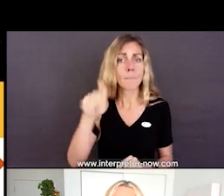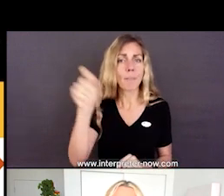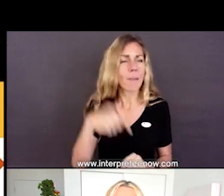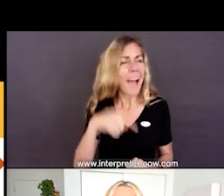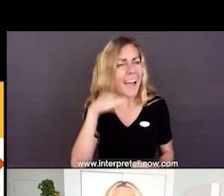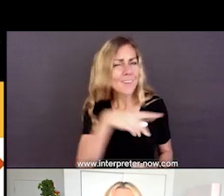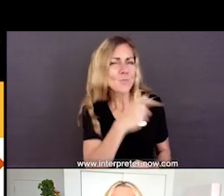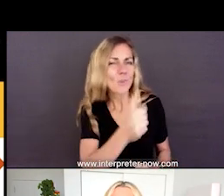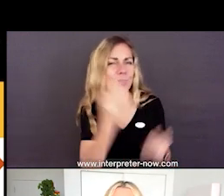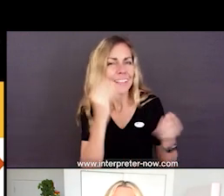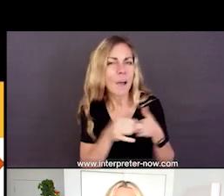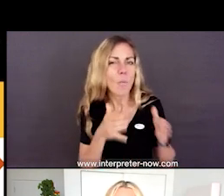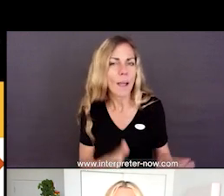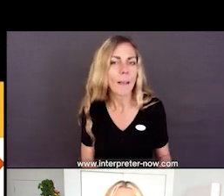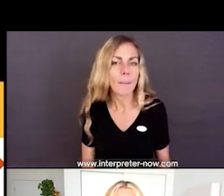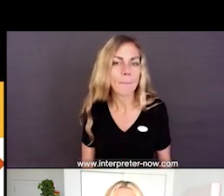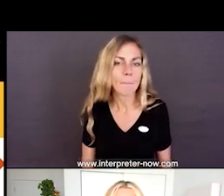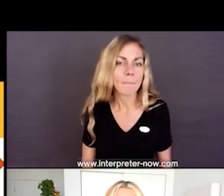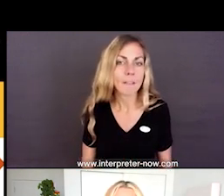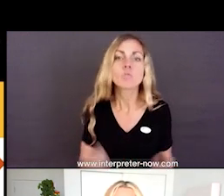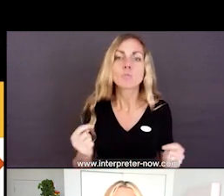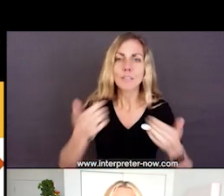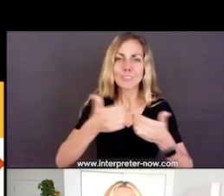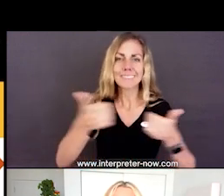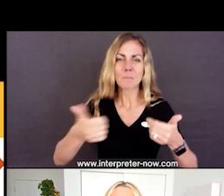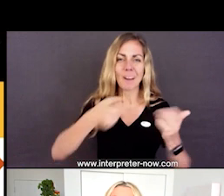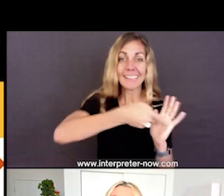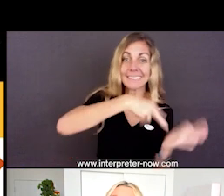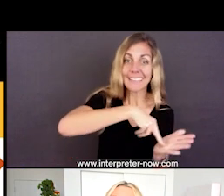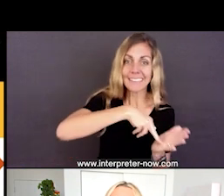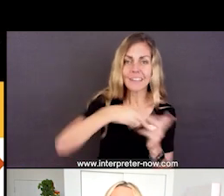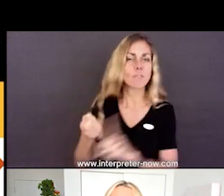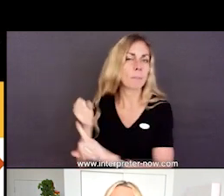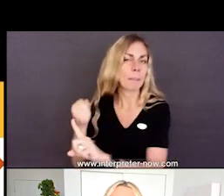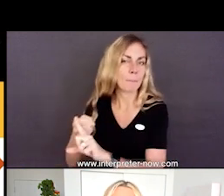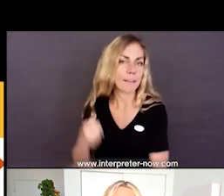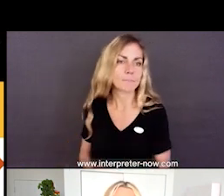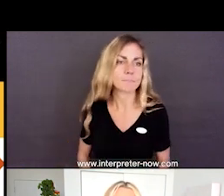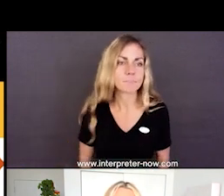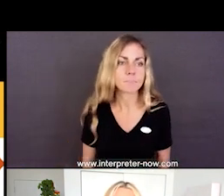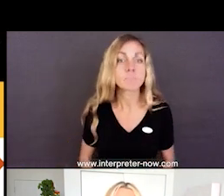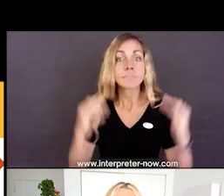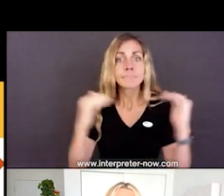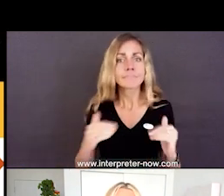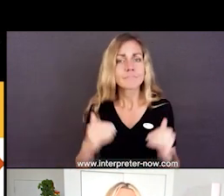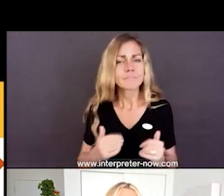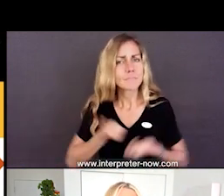To separate intent from impact. The second, share your own process.